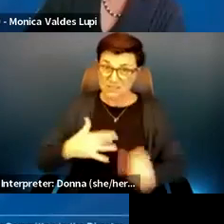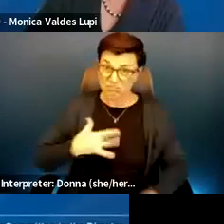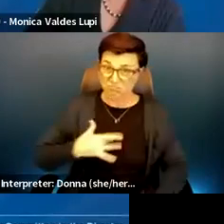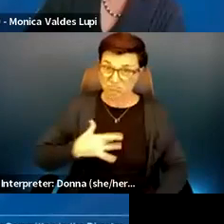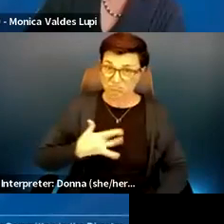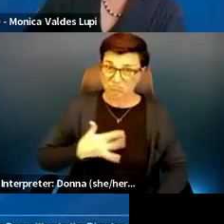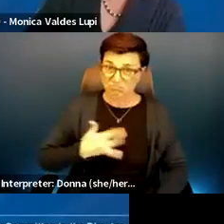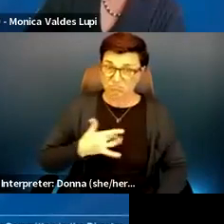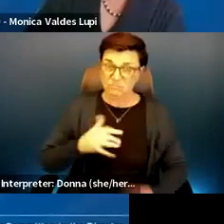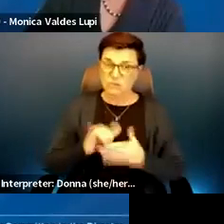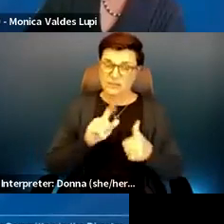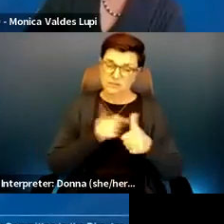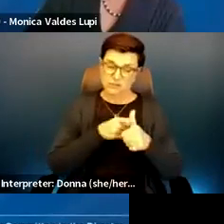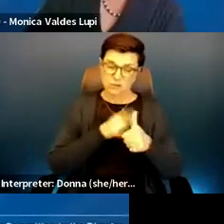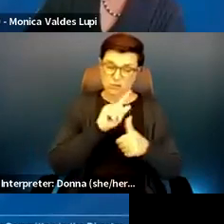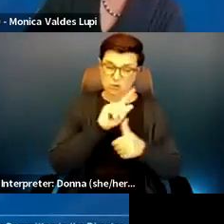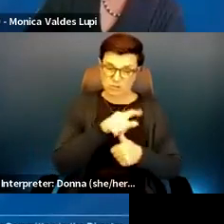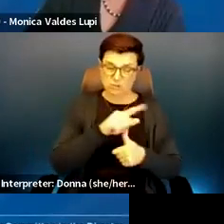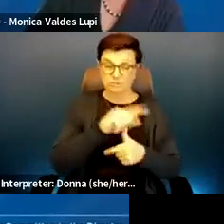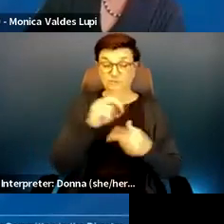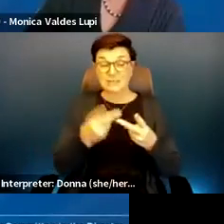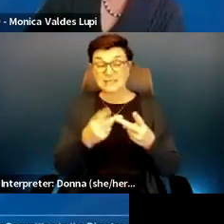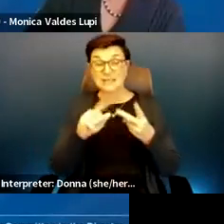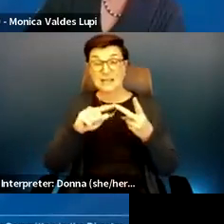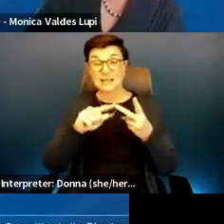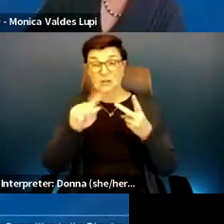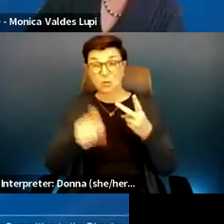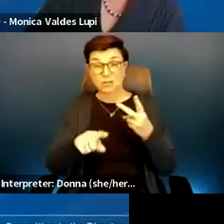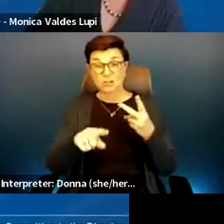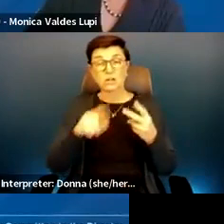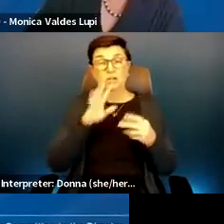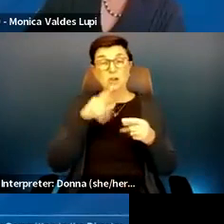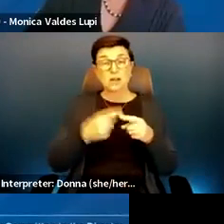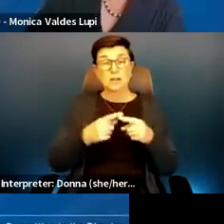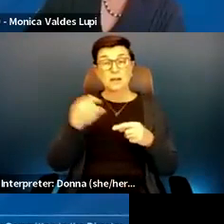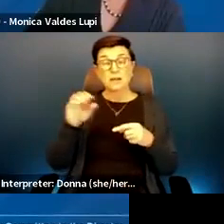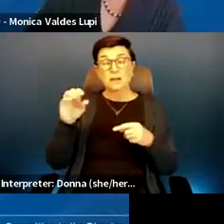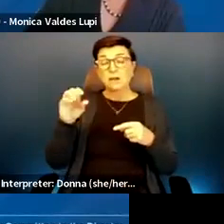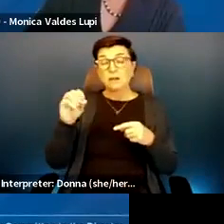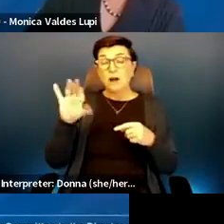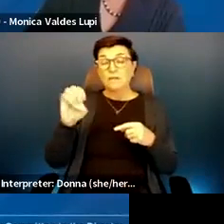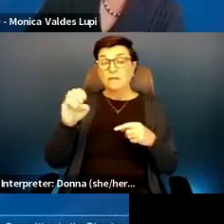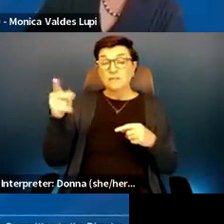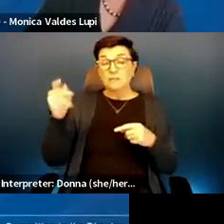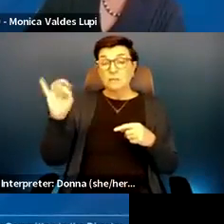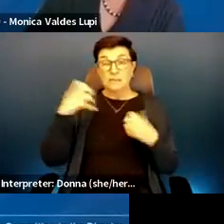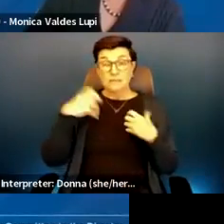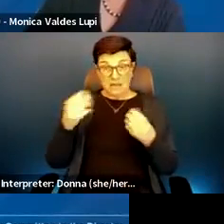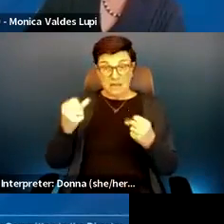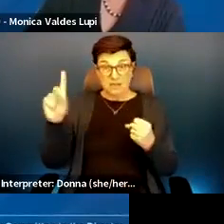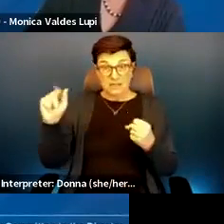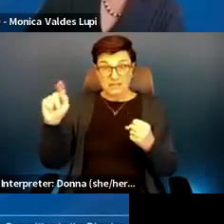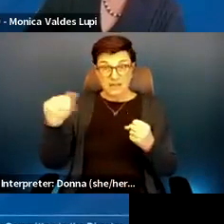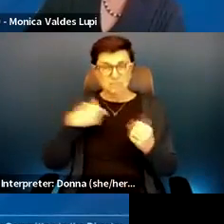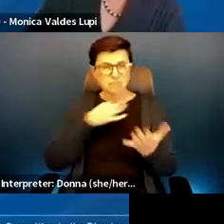And then the second question I have is just related to Office of Public Health Data Surveillance and Technology. Just curious if you could elaborate on what that means